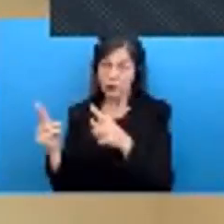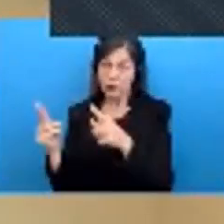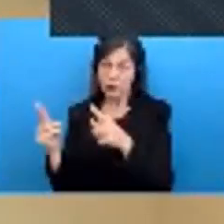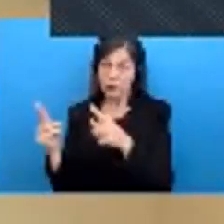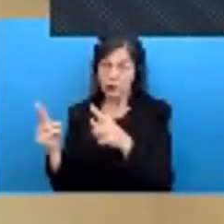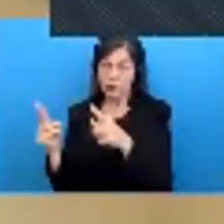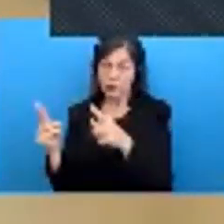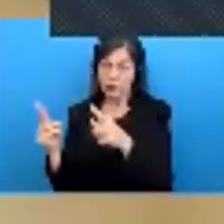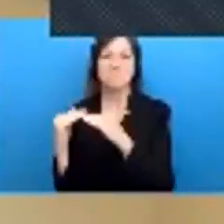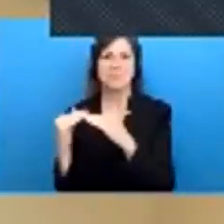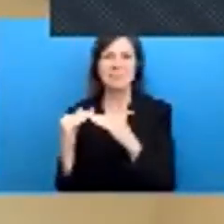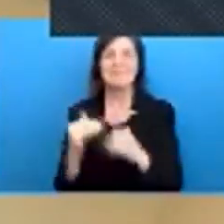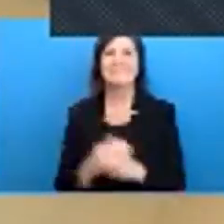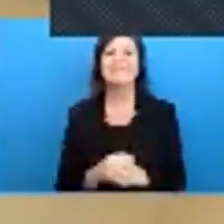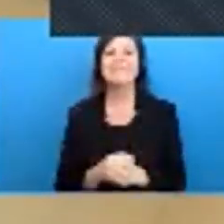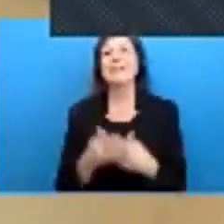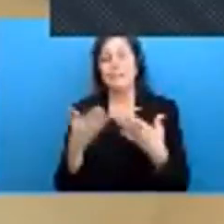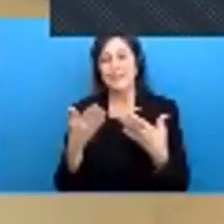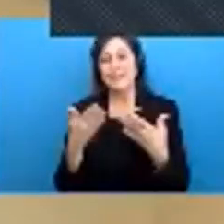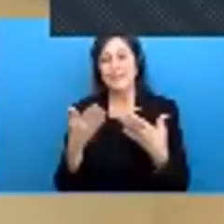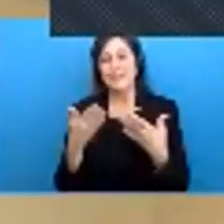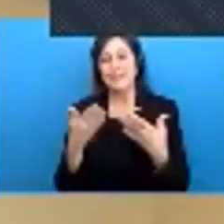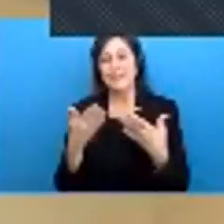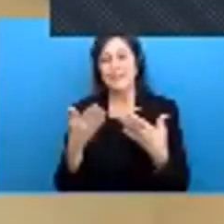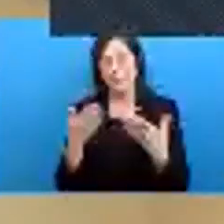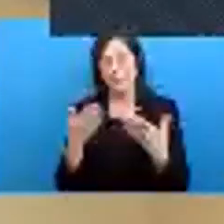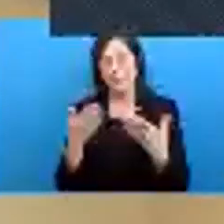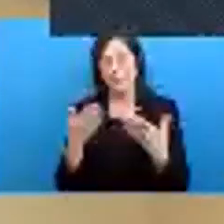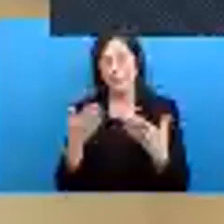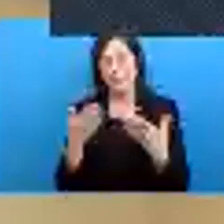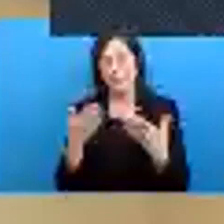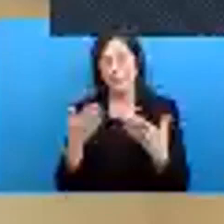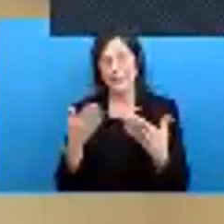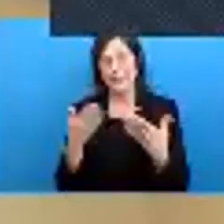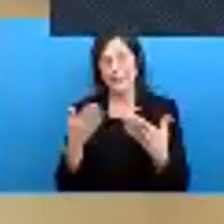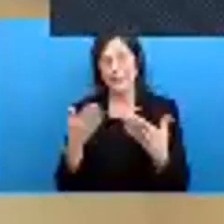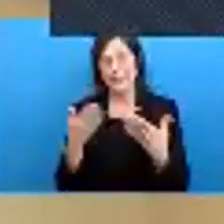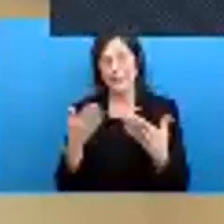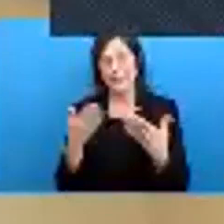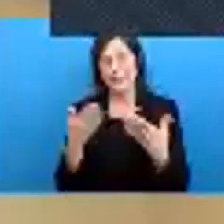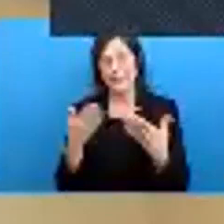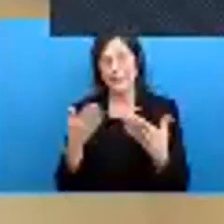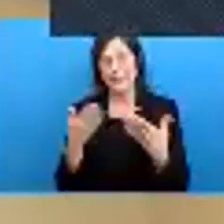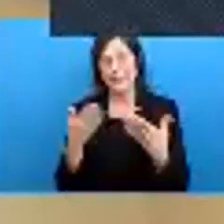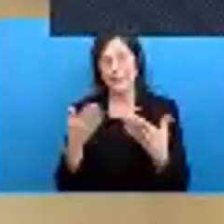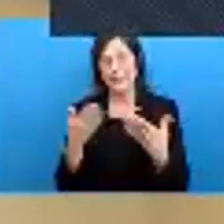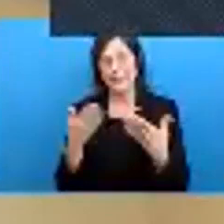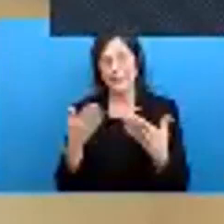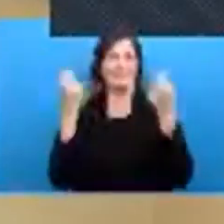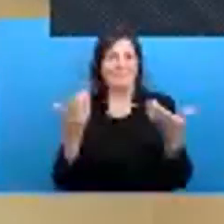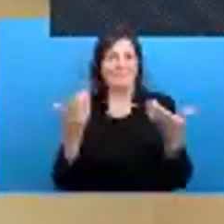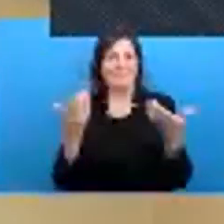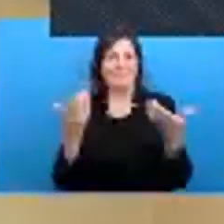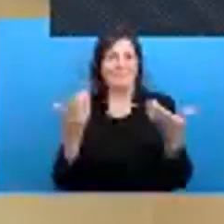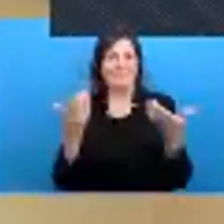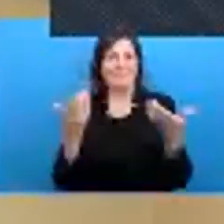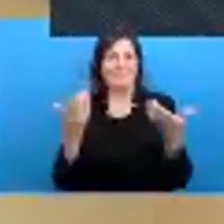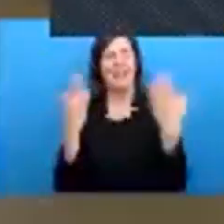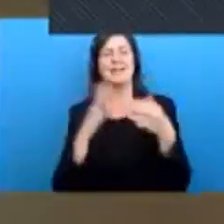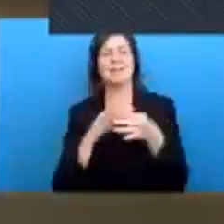honor uh that we have uh given uh uh today in this program and in International Day of Sign